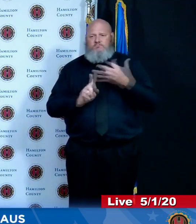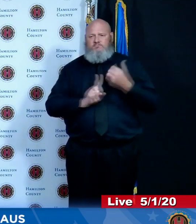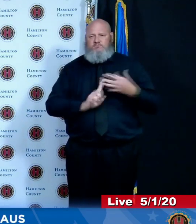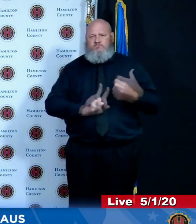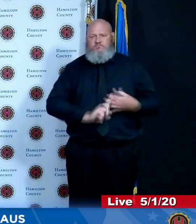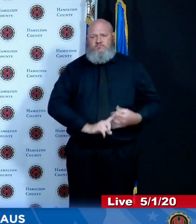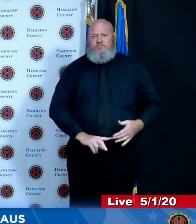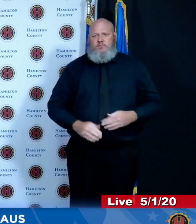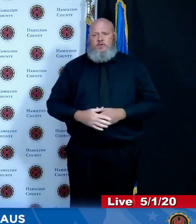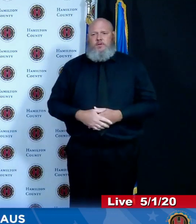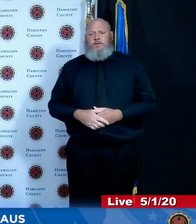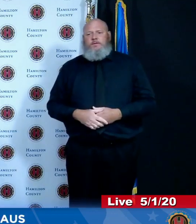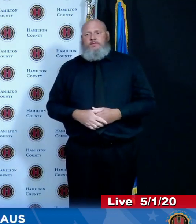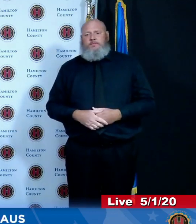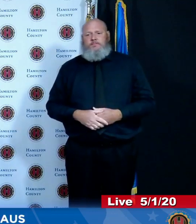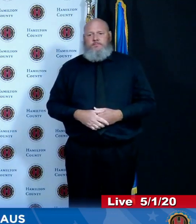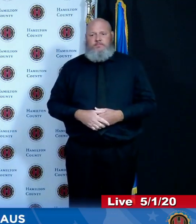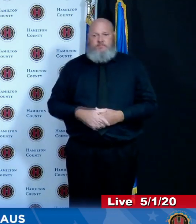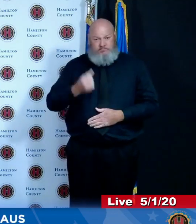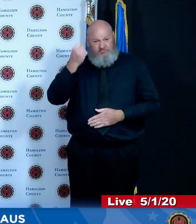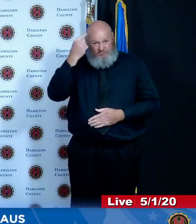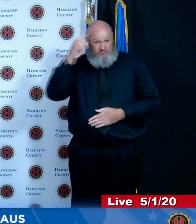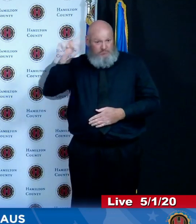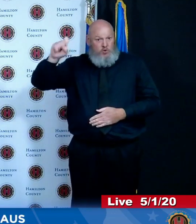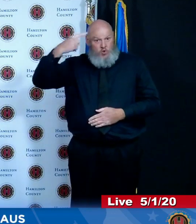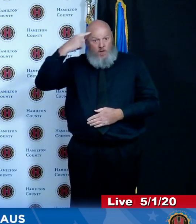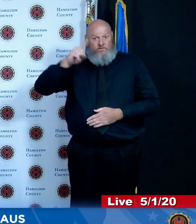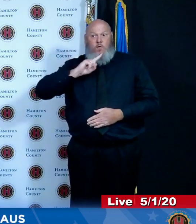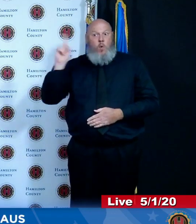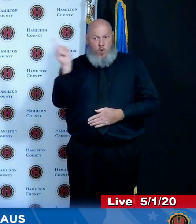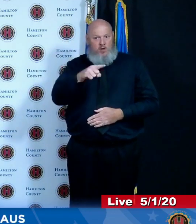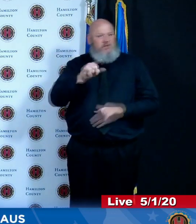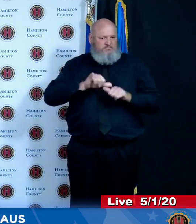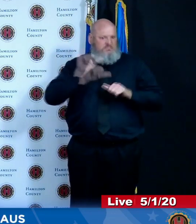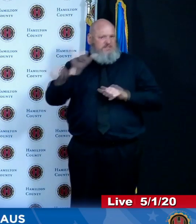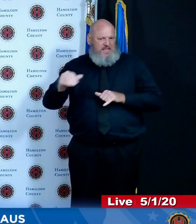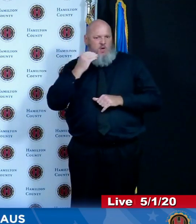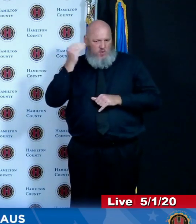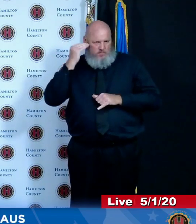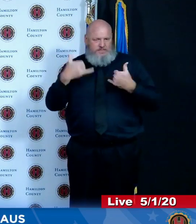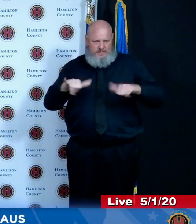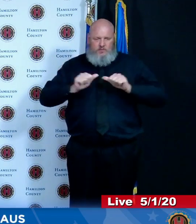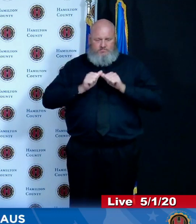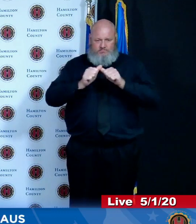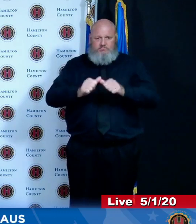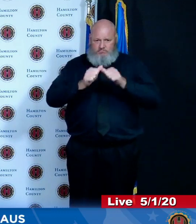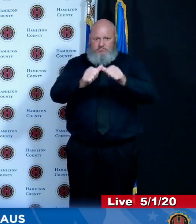time so what's been continuing to be restricted and what's not so the numbers